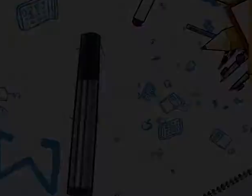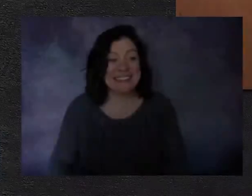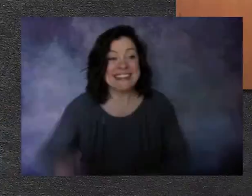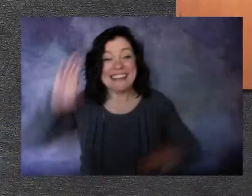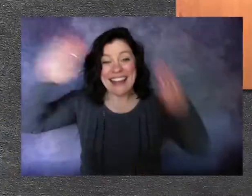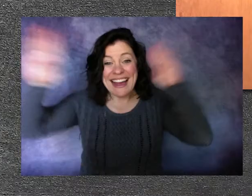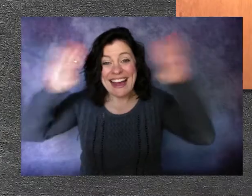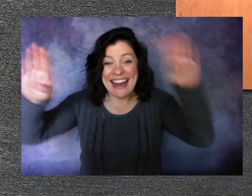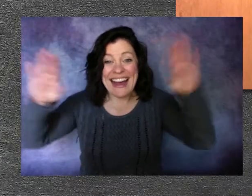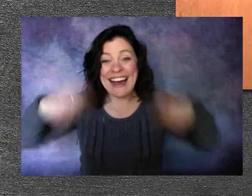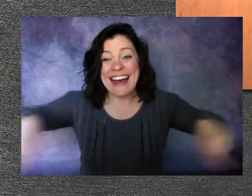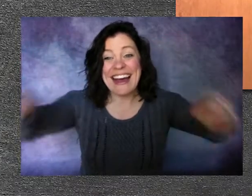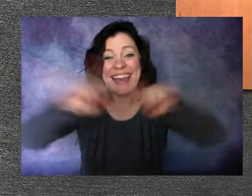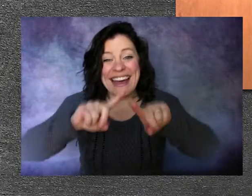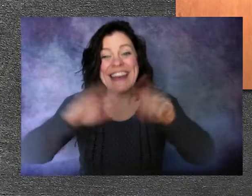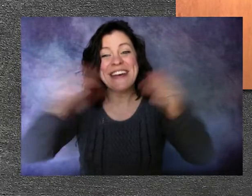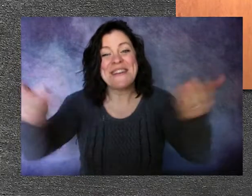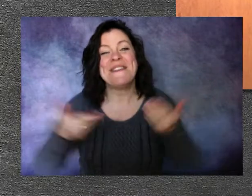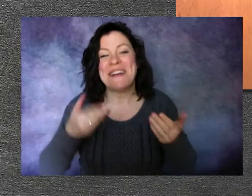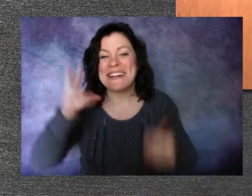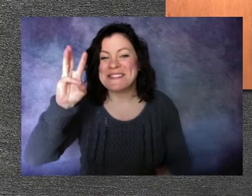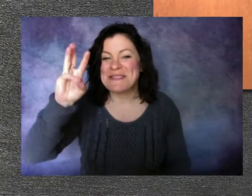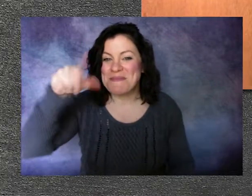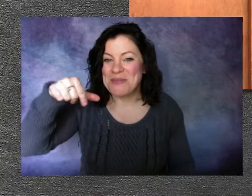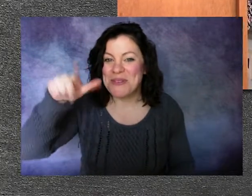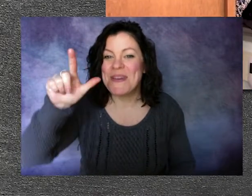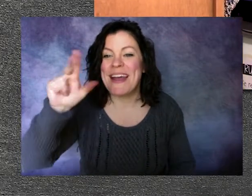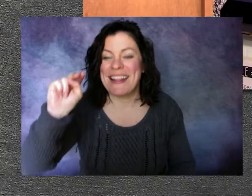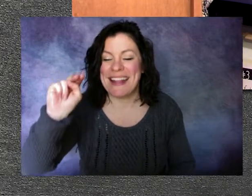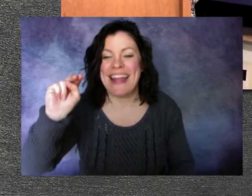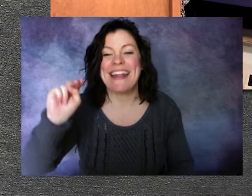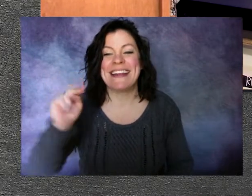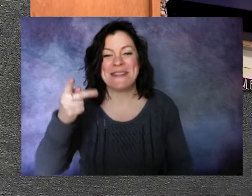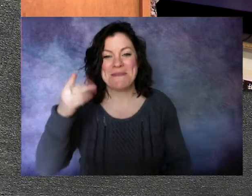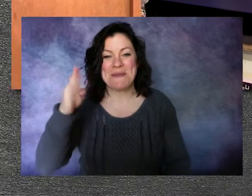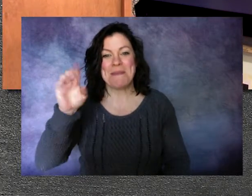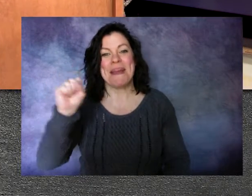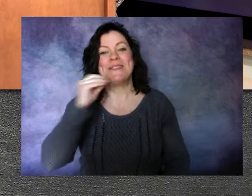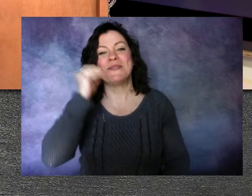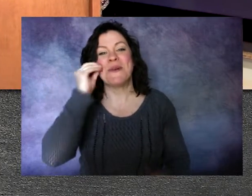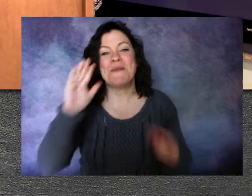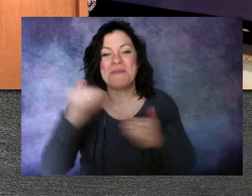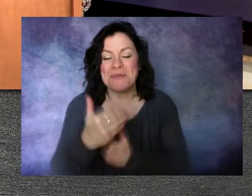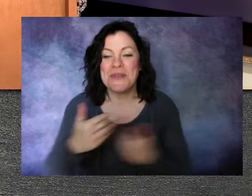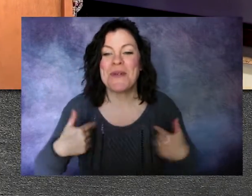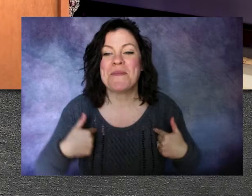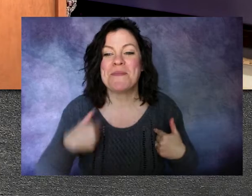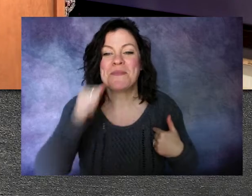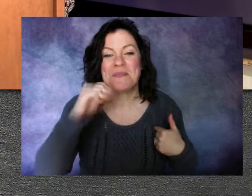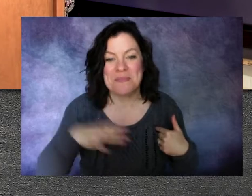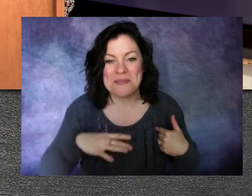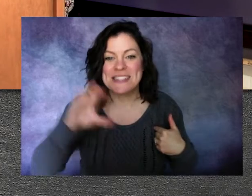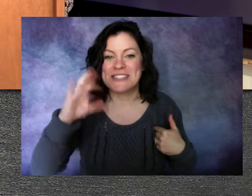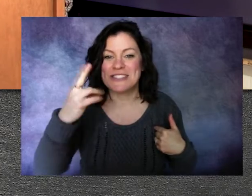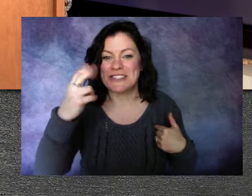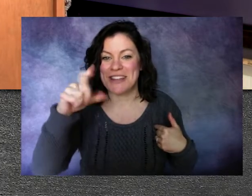Hi, everybody. Welcome to "WQLN Homeroom." I'm Ms. Chelsea, and this is Candy. Hello!